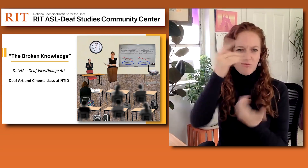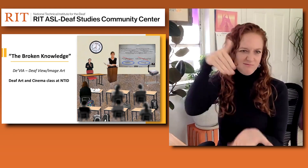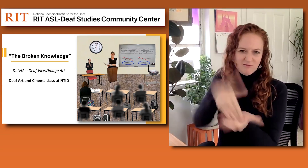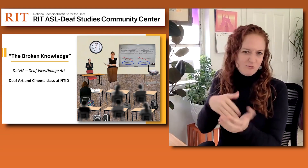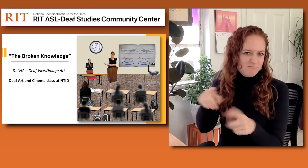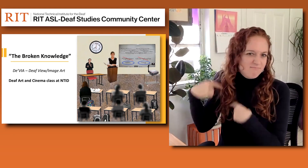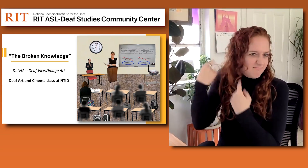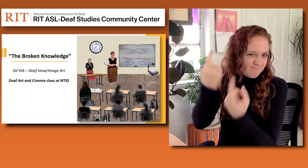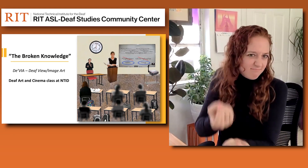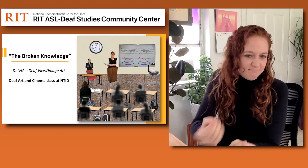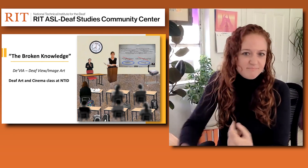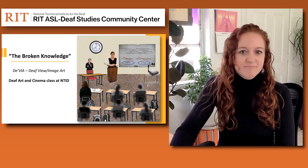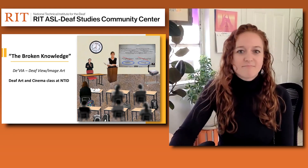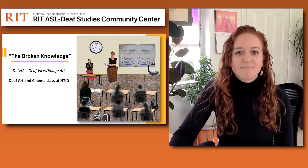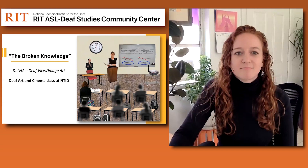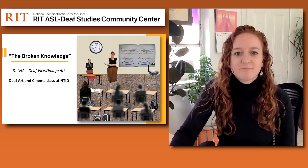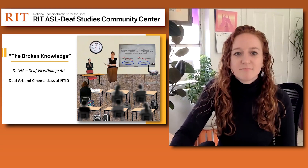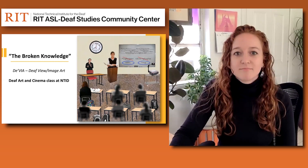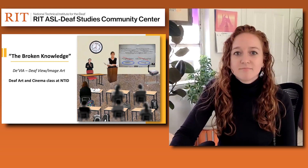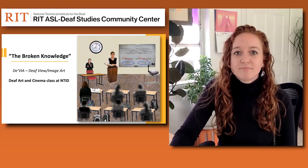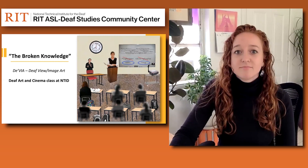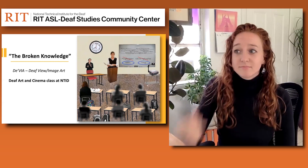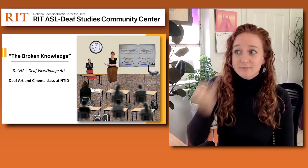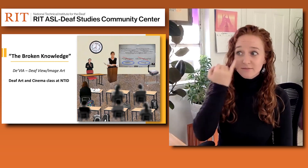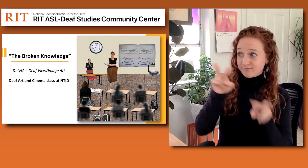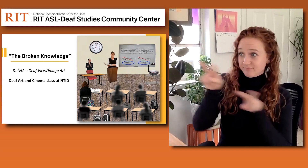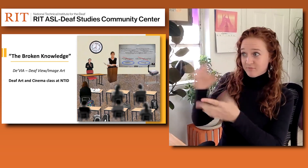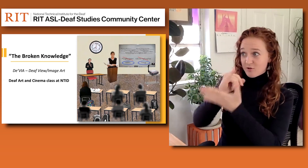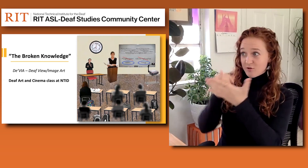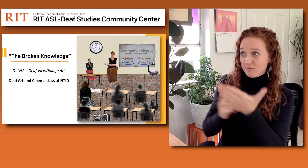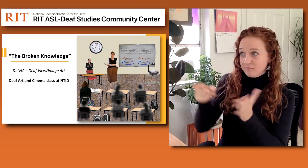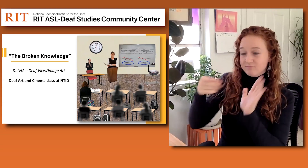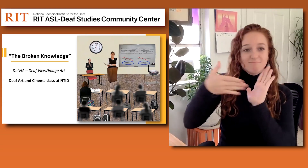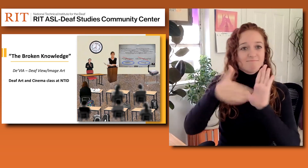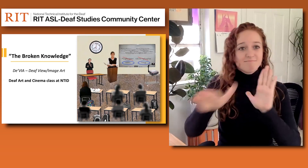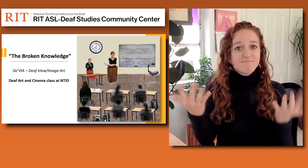obviously a very important part of the light and our lives, the central figure.